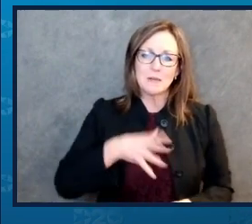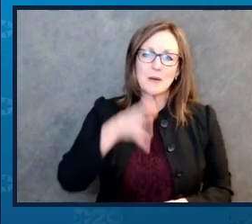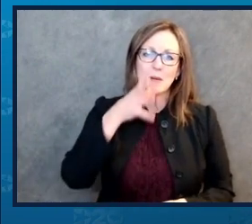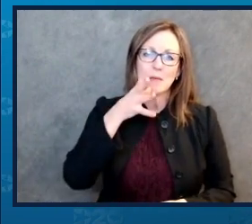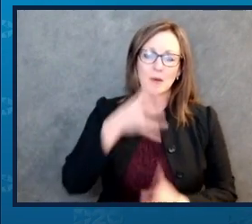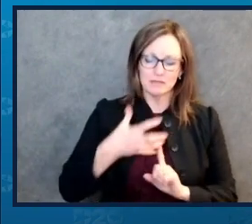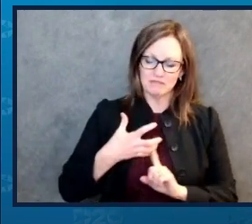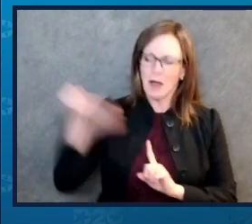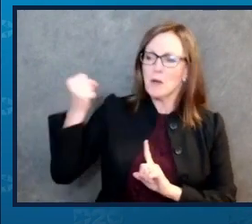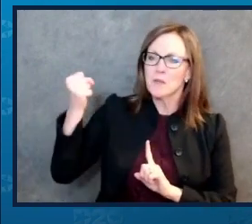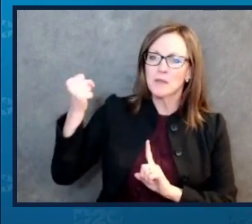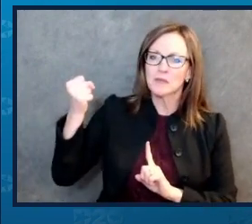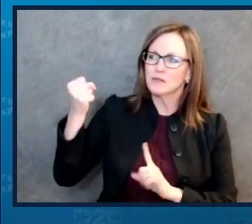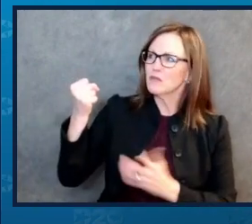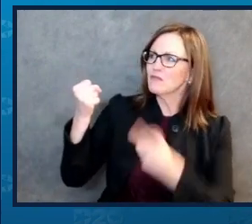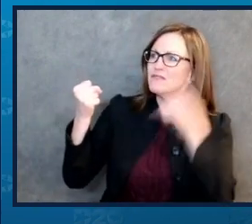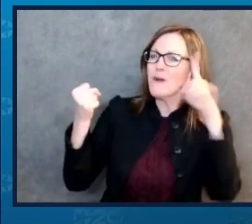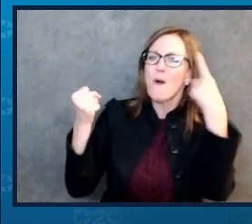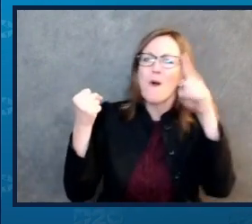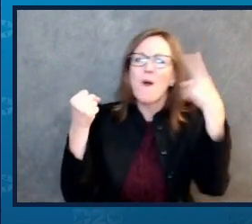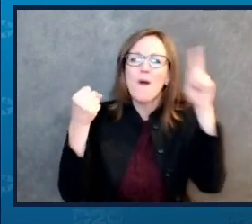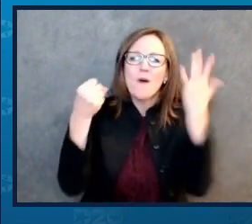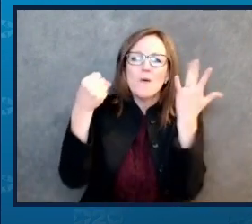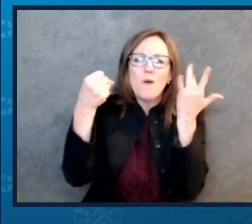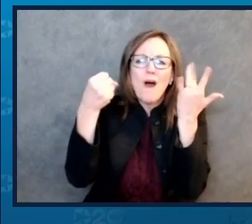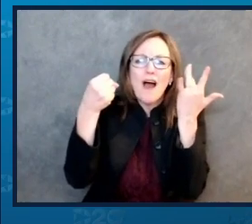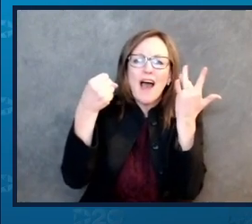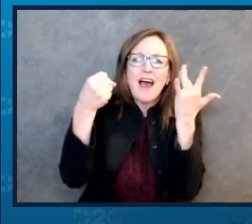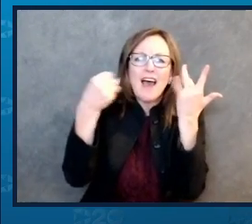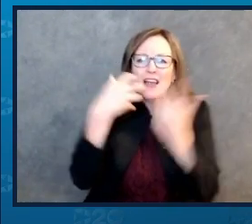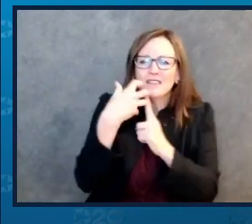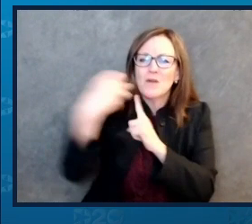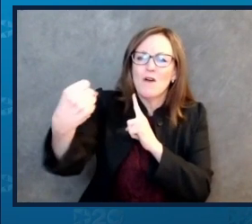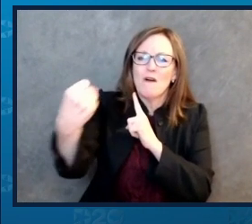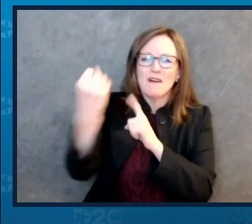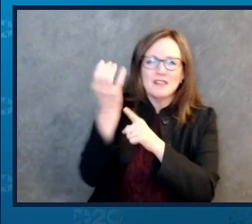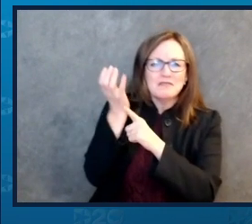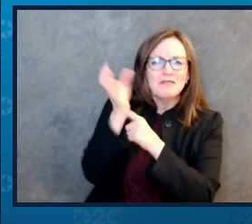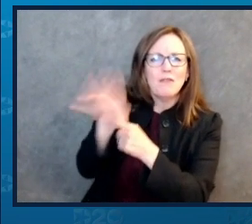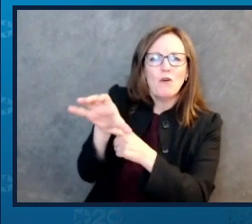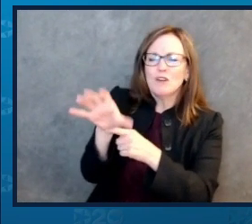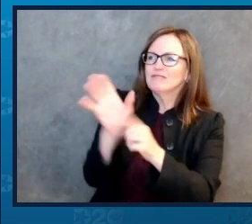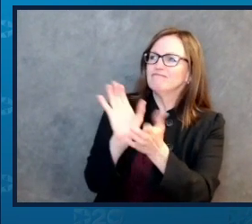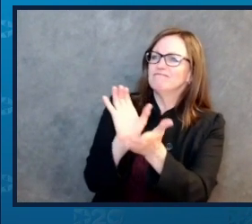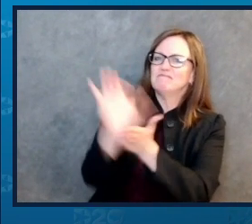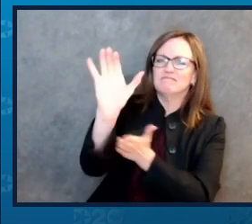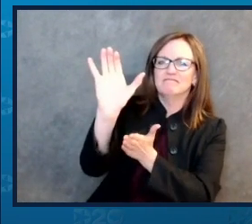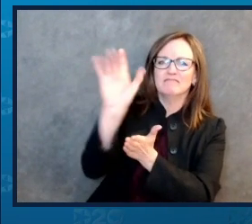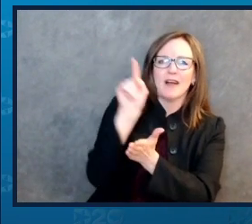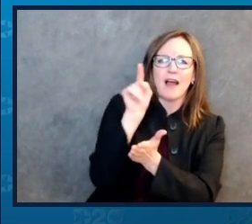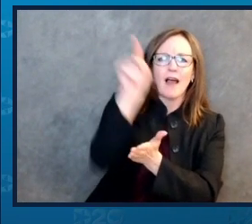EVERY DAY THIS PASSES, WE DEPORT MORE MOMS AND DADS AND TAKE THEM